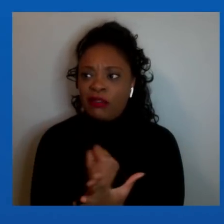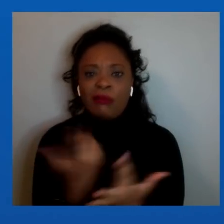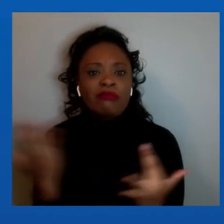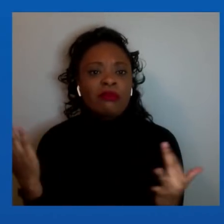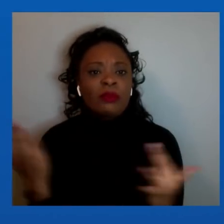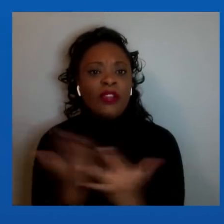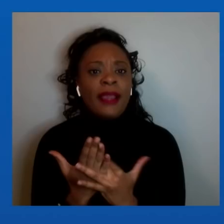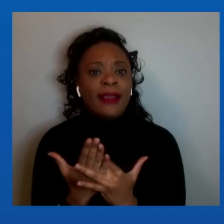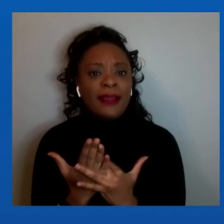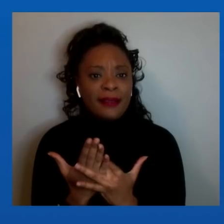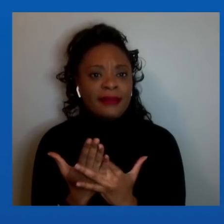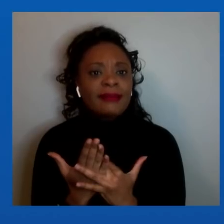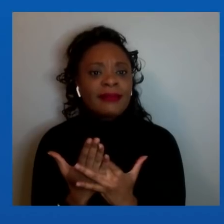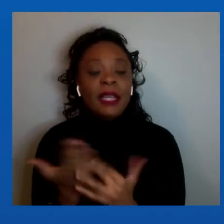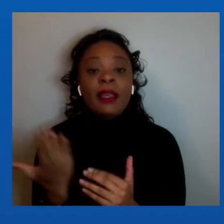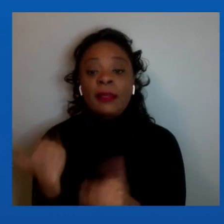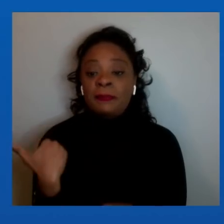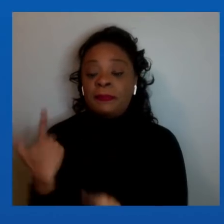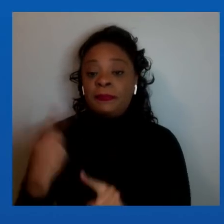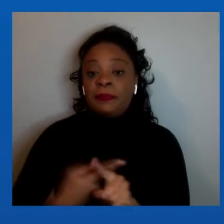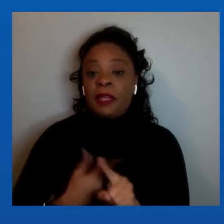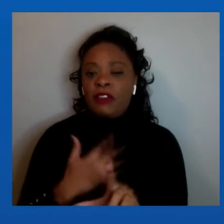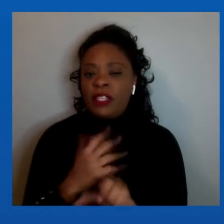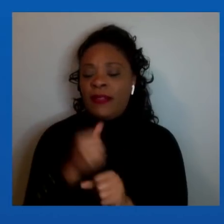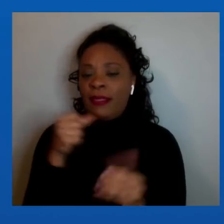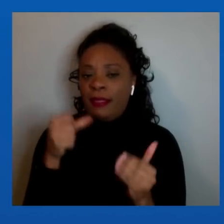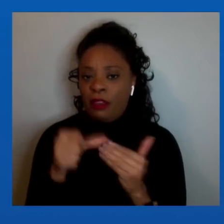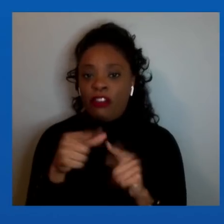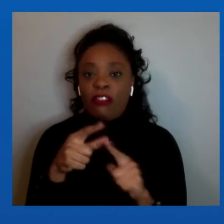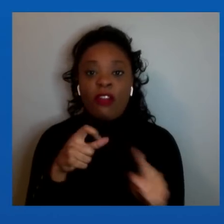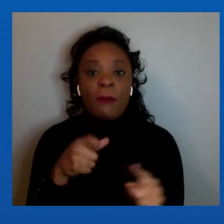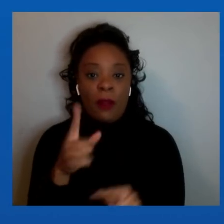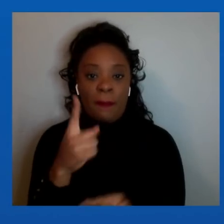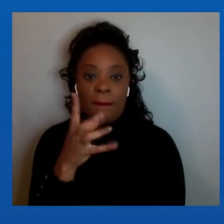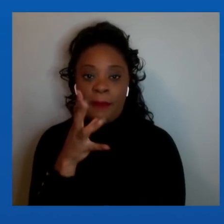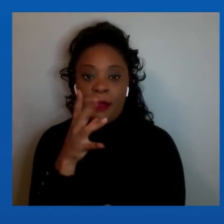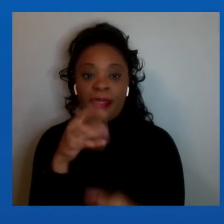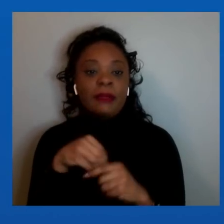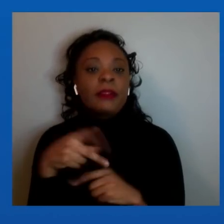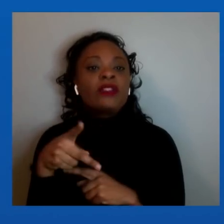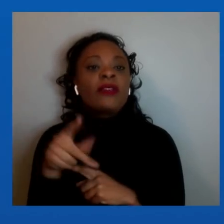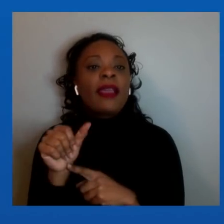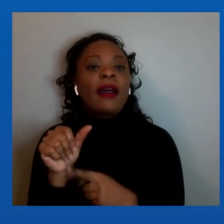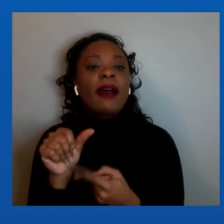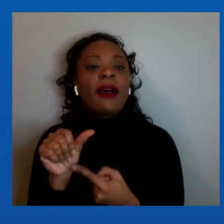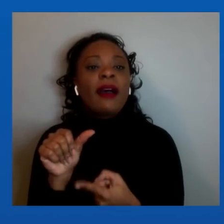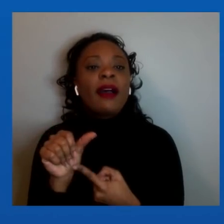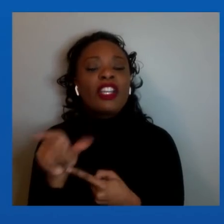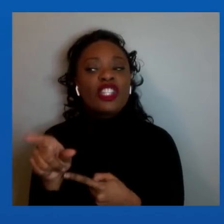Last month, I received a letter from a mother in Pennsylvania. She and her husband have four children.